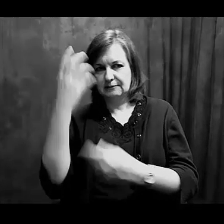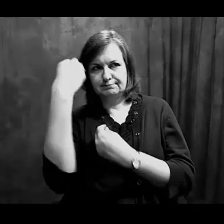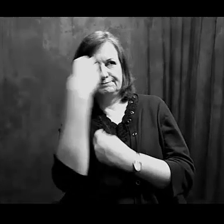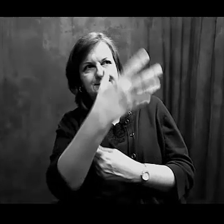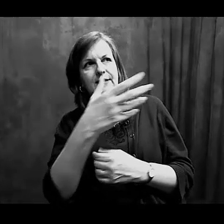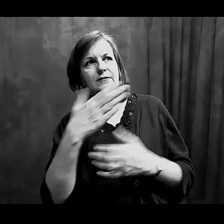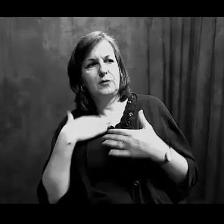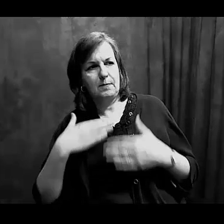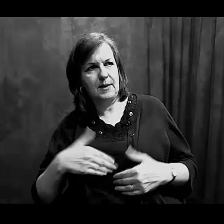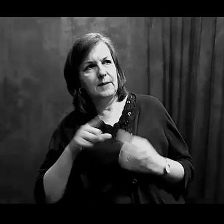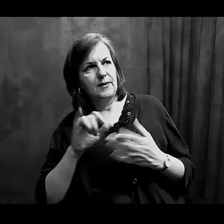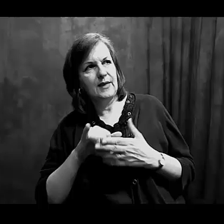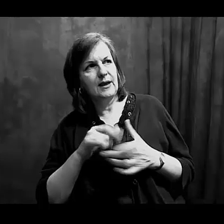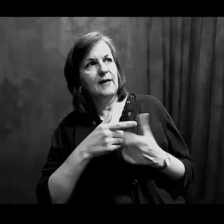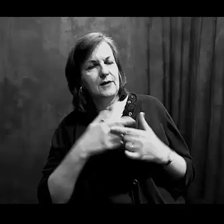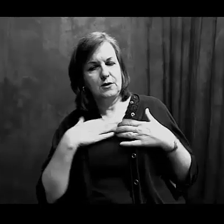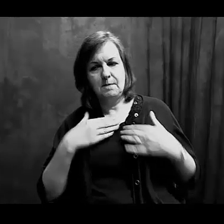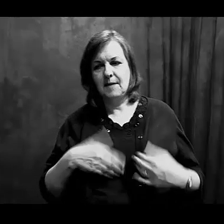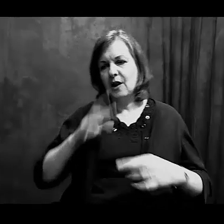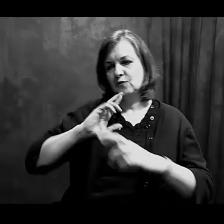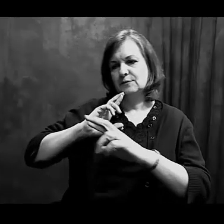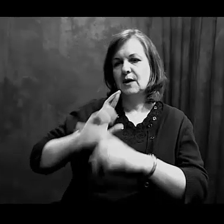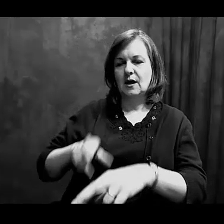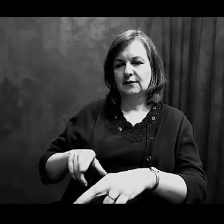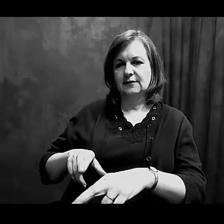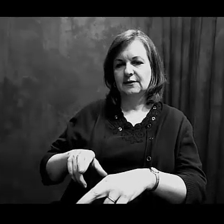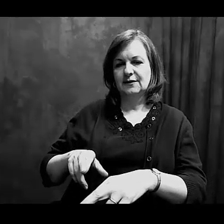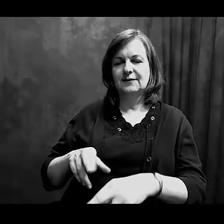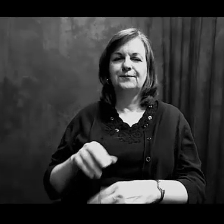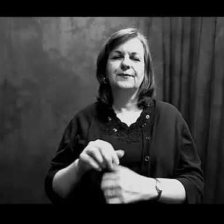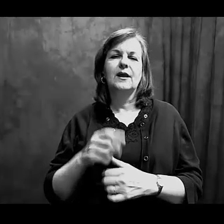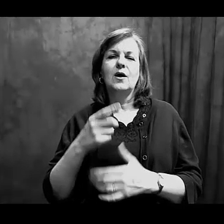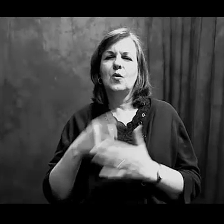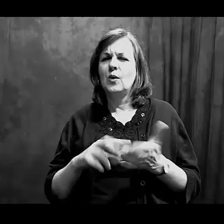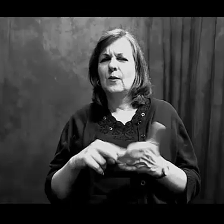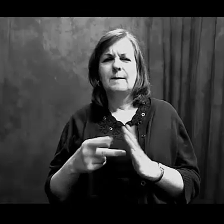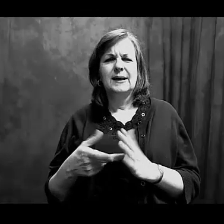body knows about it and that you're going to have some sort of response to it and what I